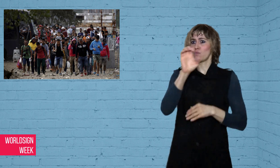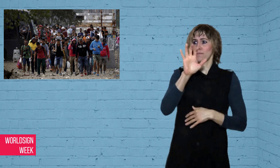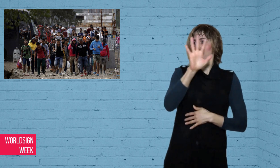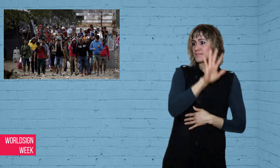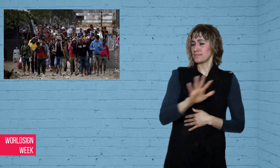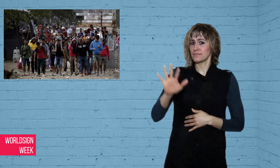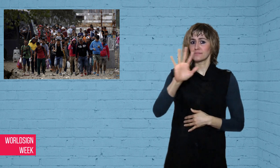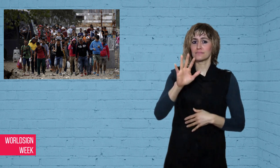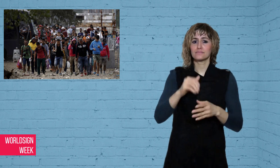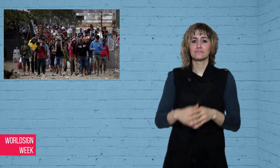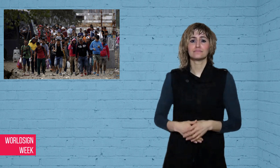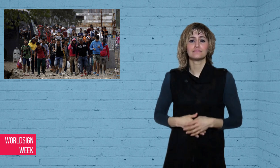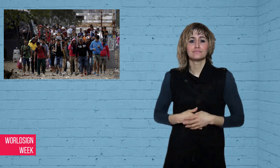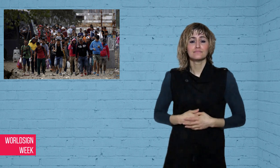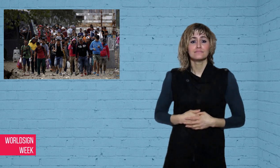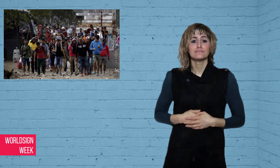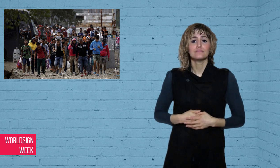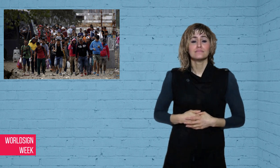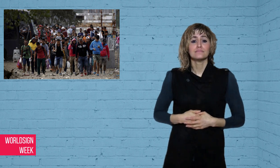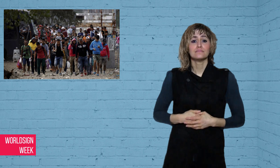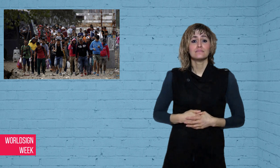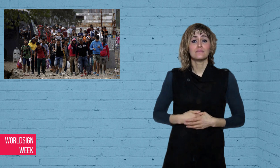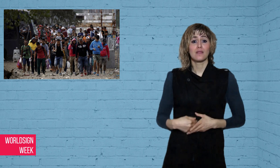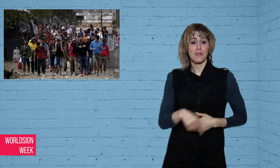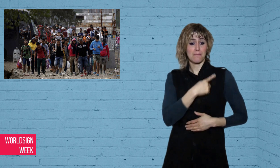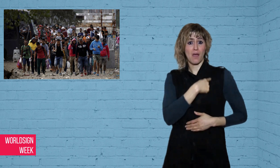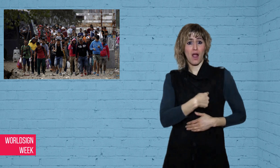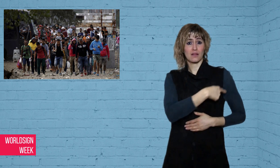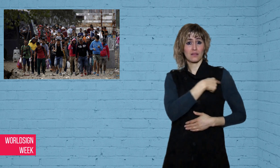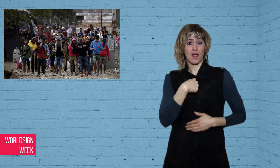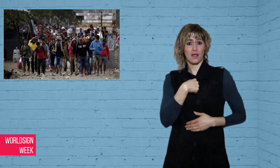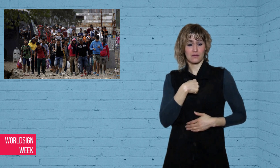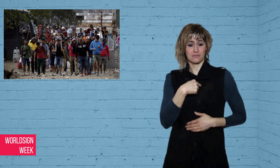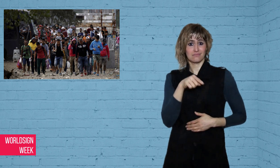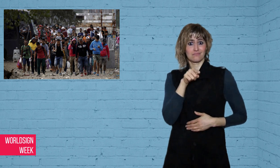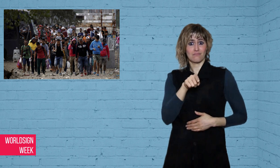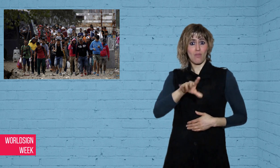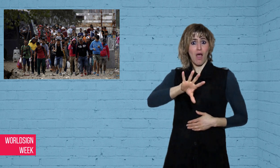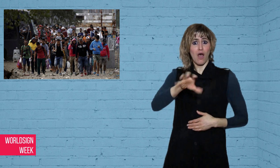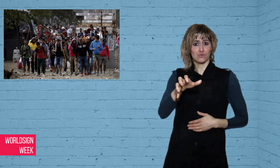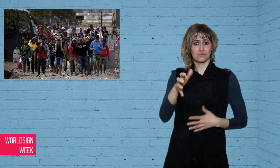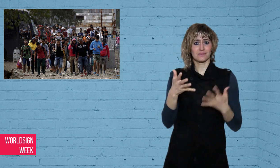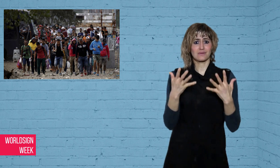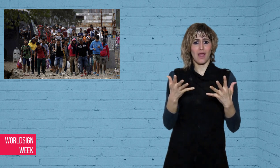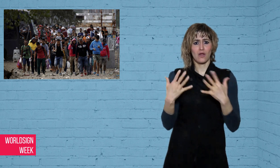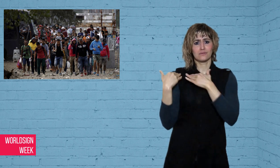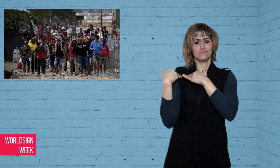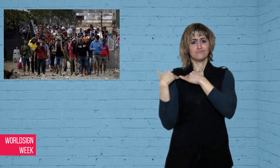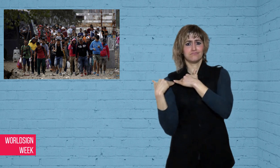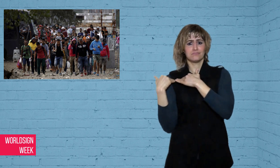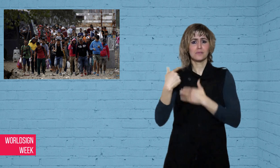Prime Minister Joseph Muscat of Malta, the